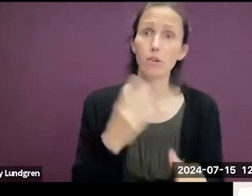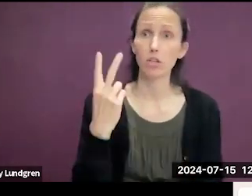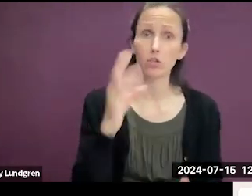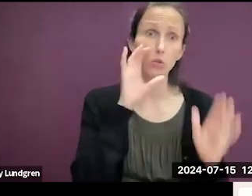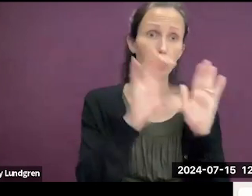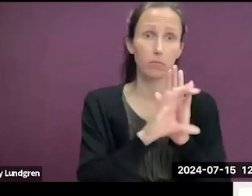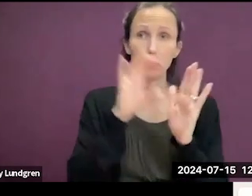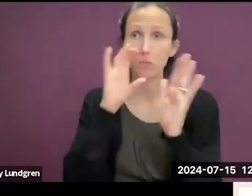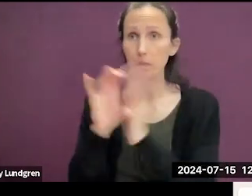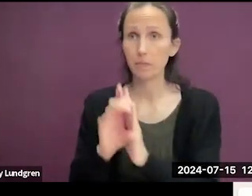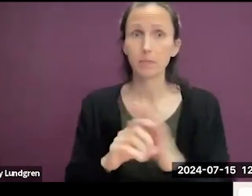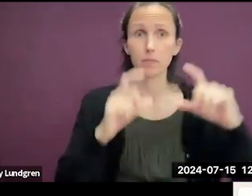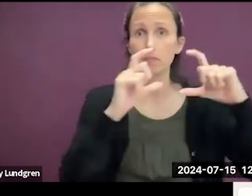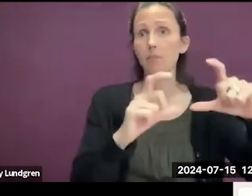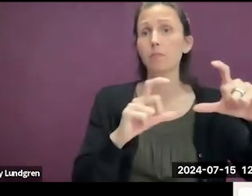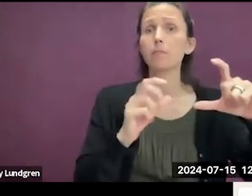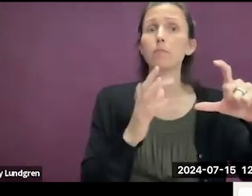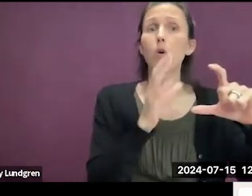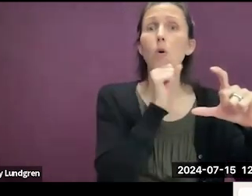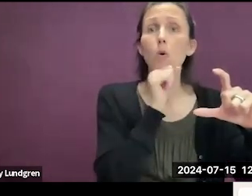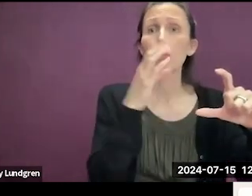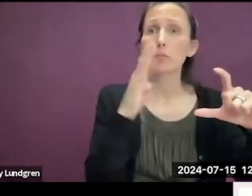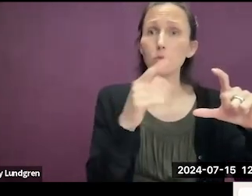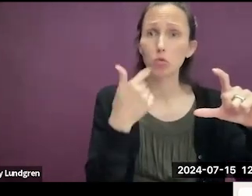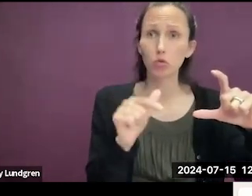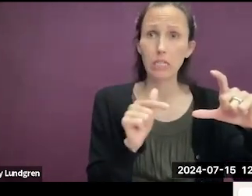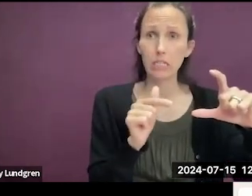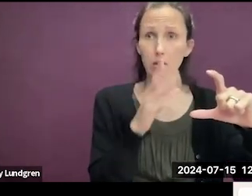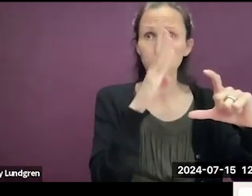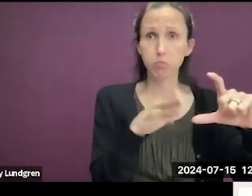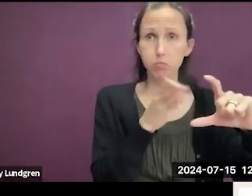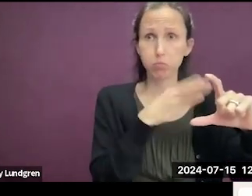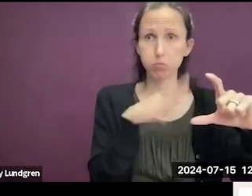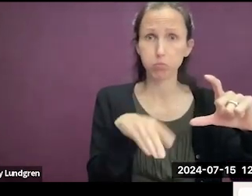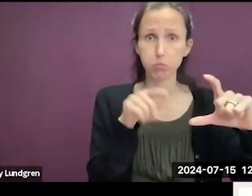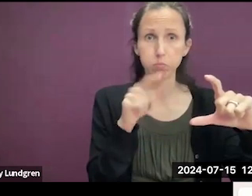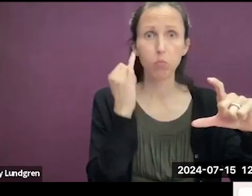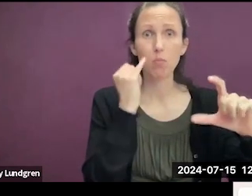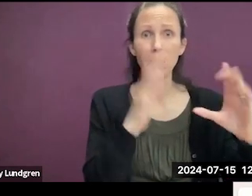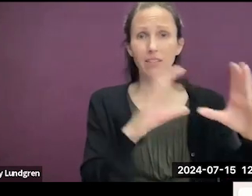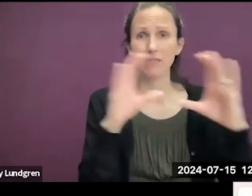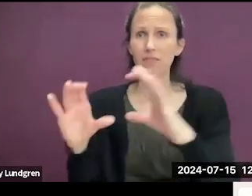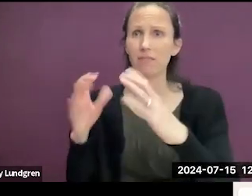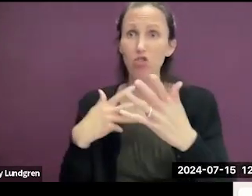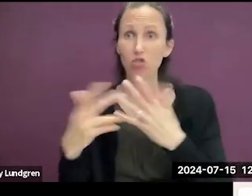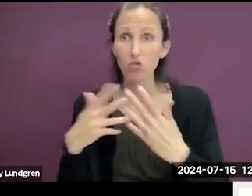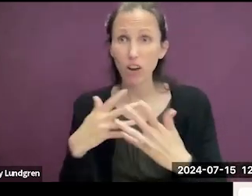the first shows a pie chart with orange, blue, and green. But if we put this in grayscale, it's now a pie chart of gray